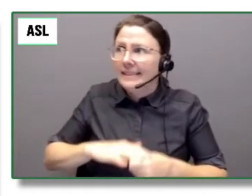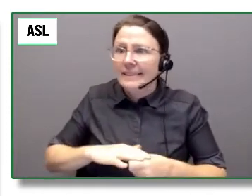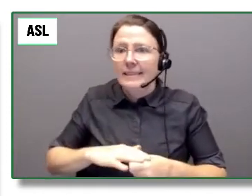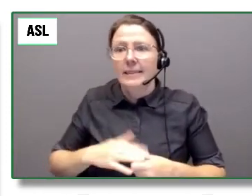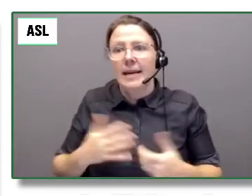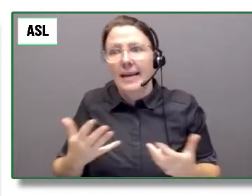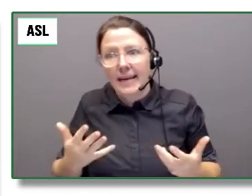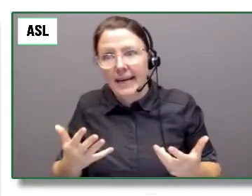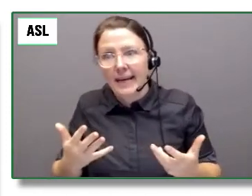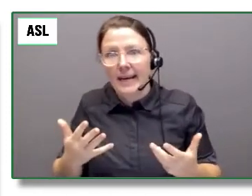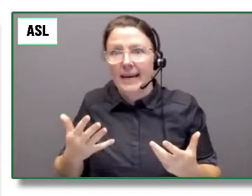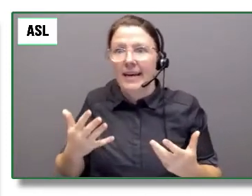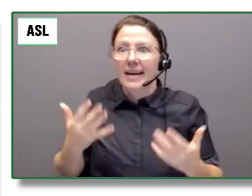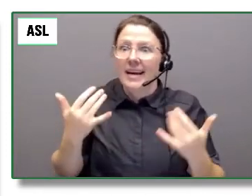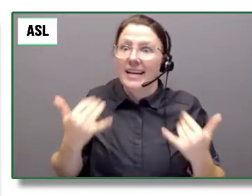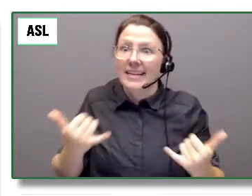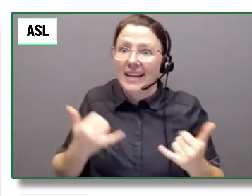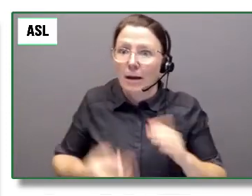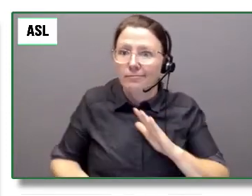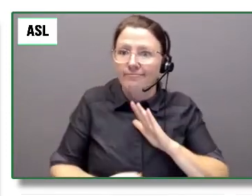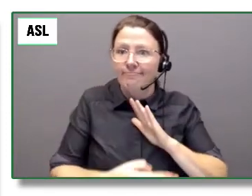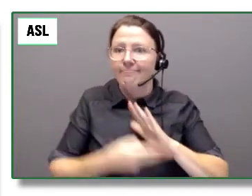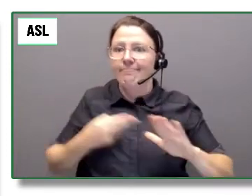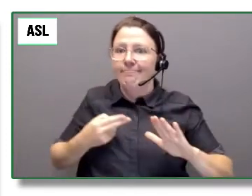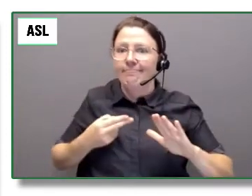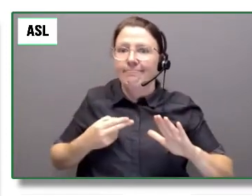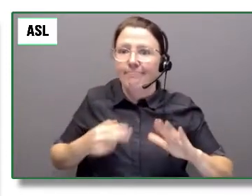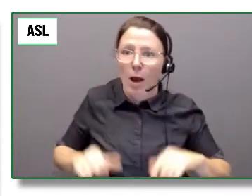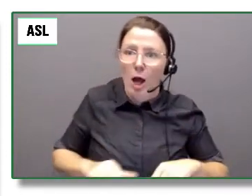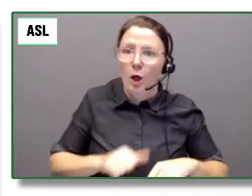othered. It just all melts away